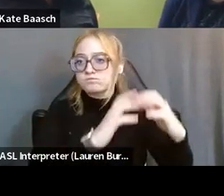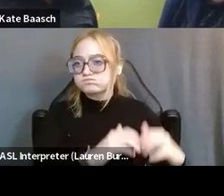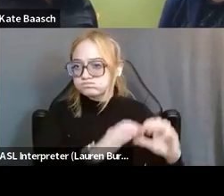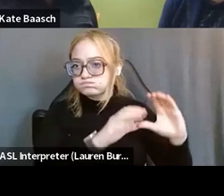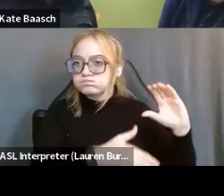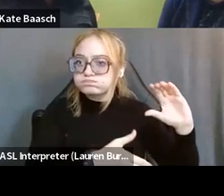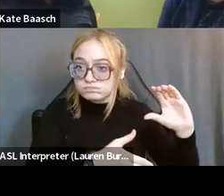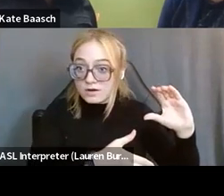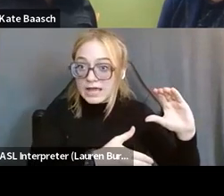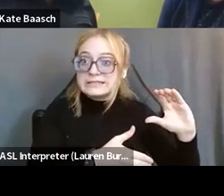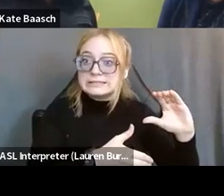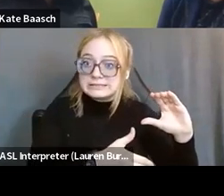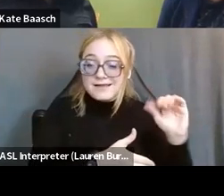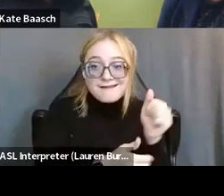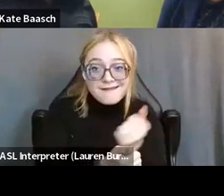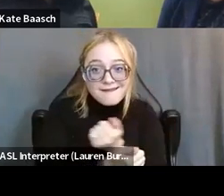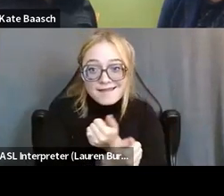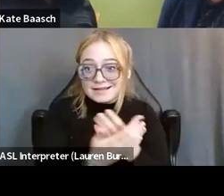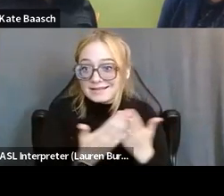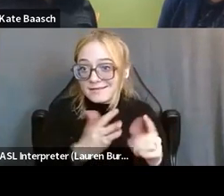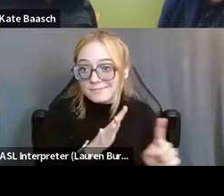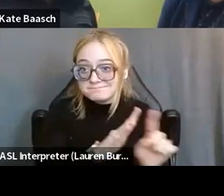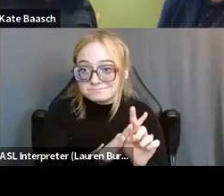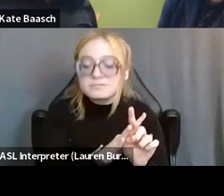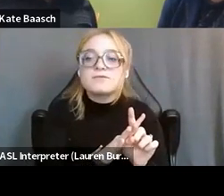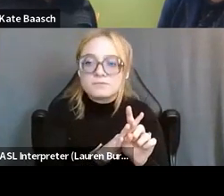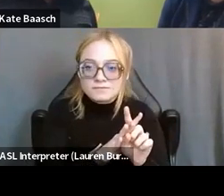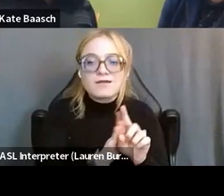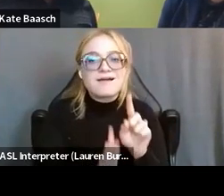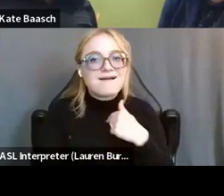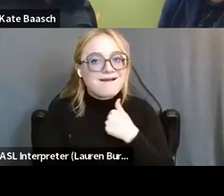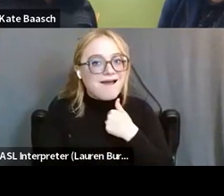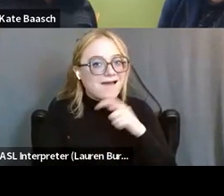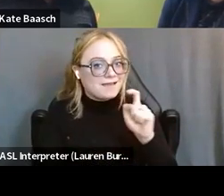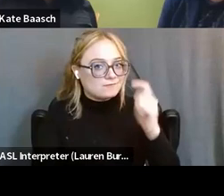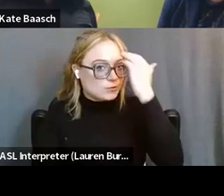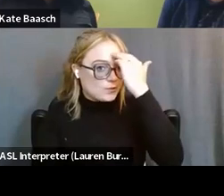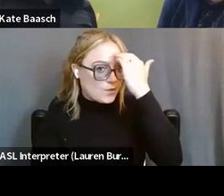and that communication is not happening, I really need to know that because that could identify